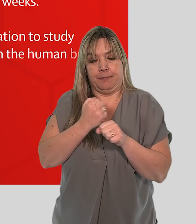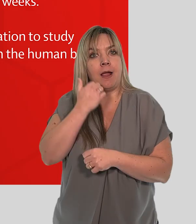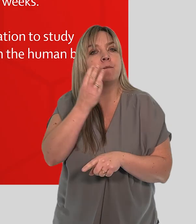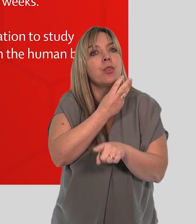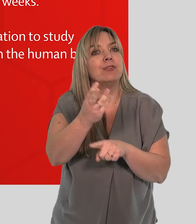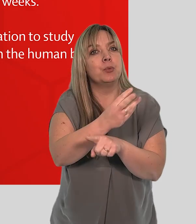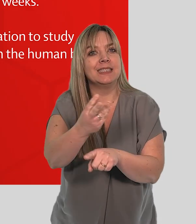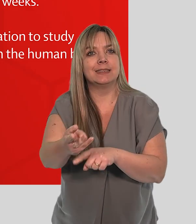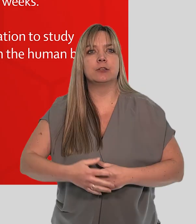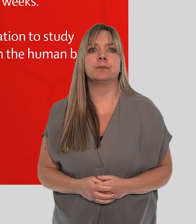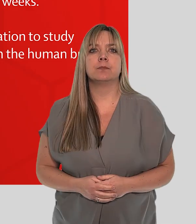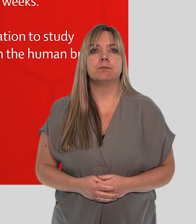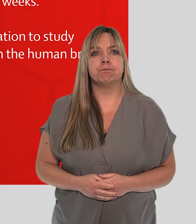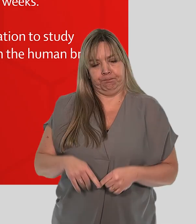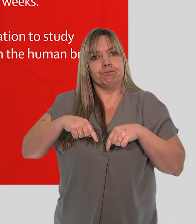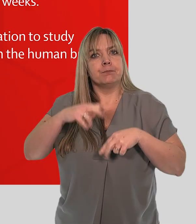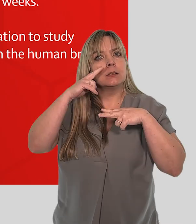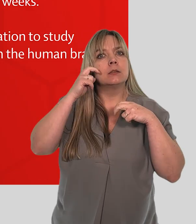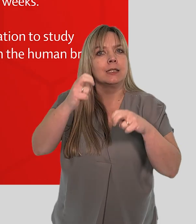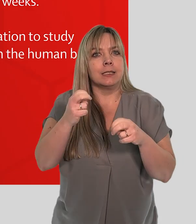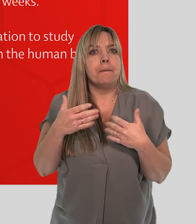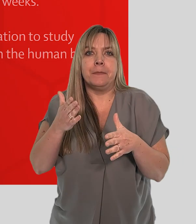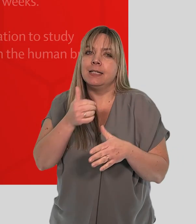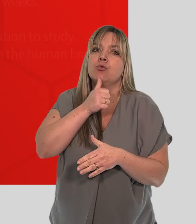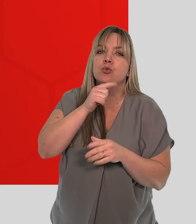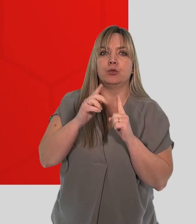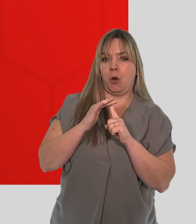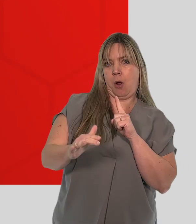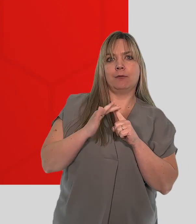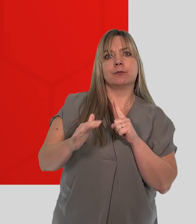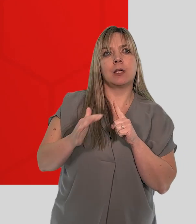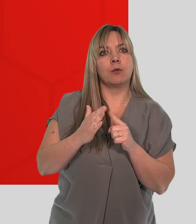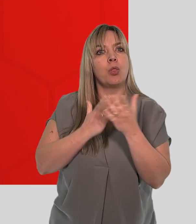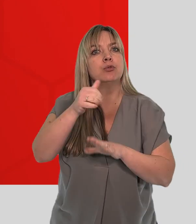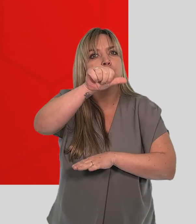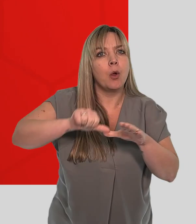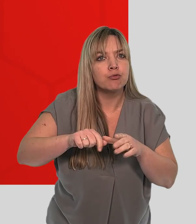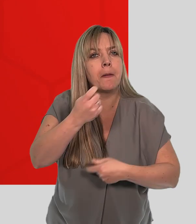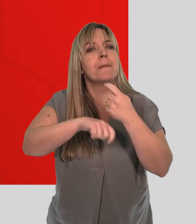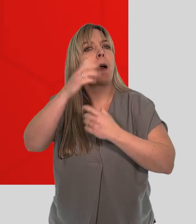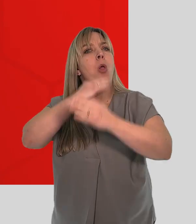and the effects of this technology on the human brain. What we learned is that paclitaxel can increase